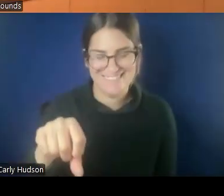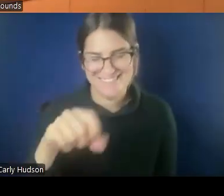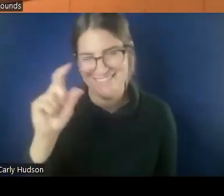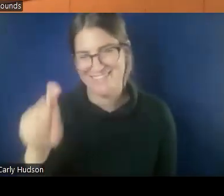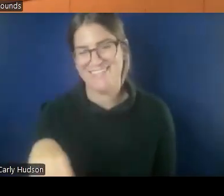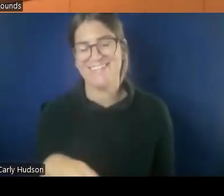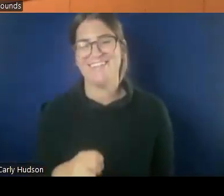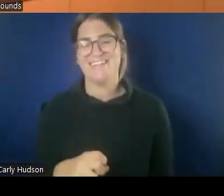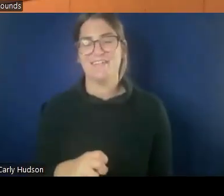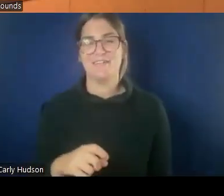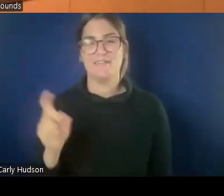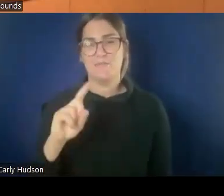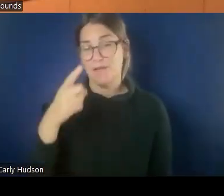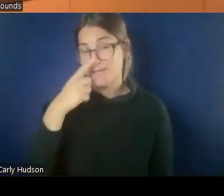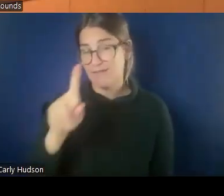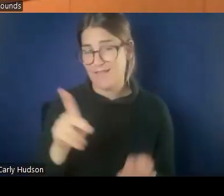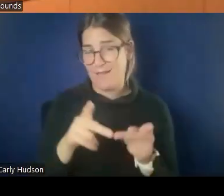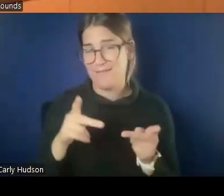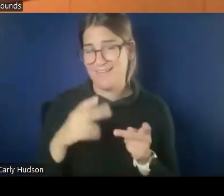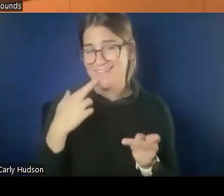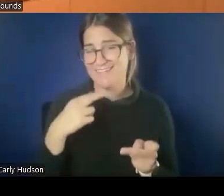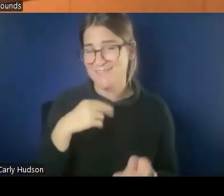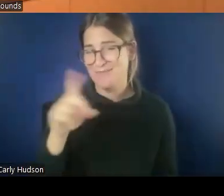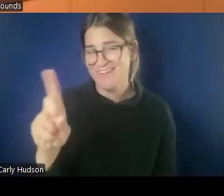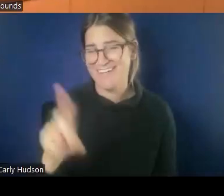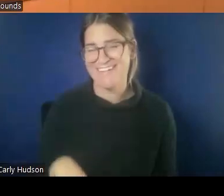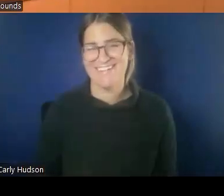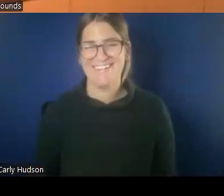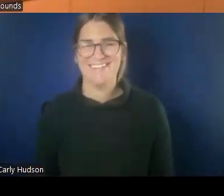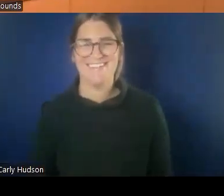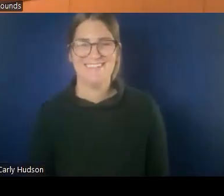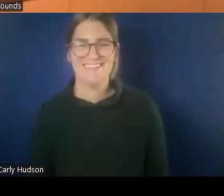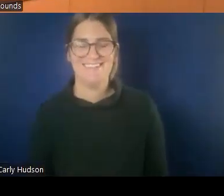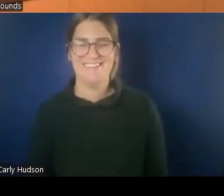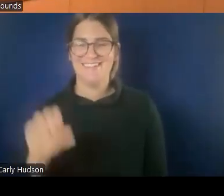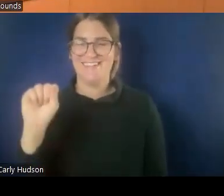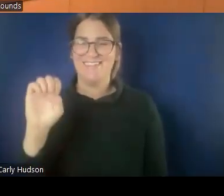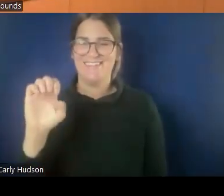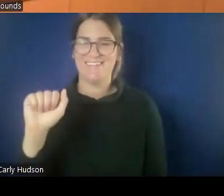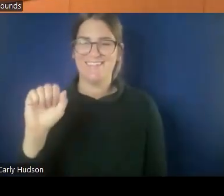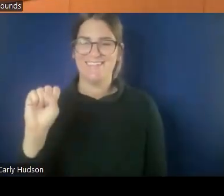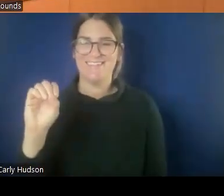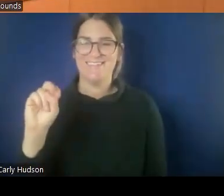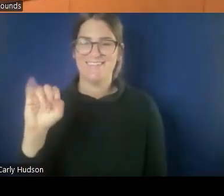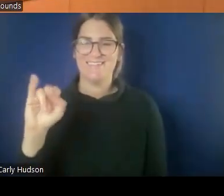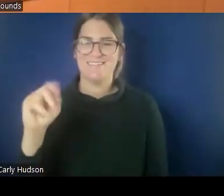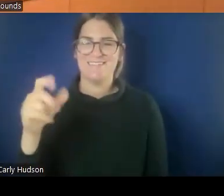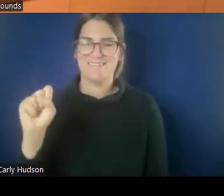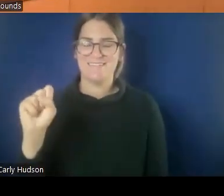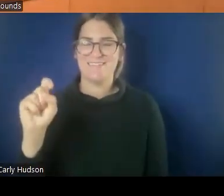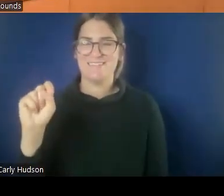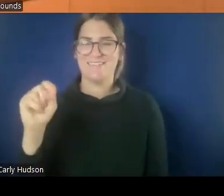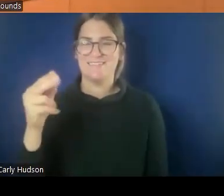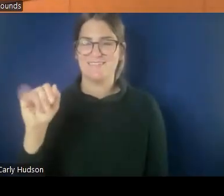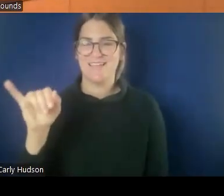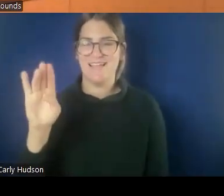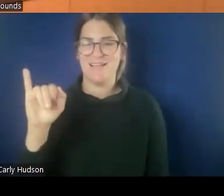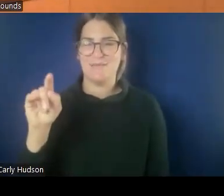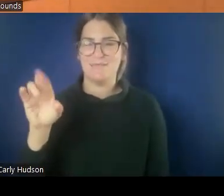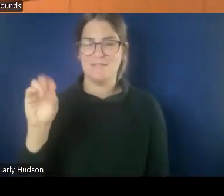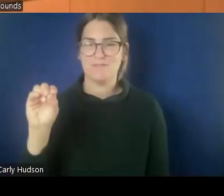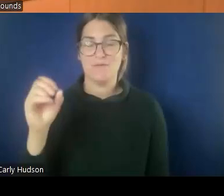was that Tha place that you saw seasonings tiro at 12 Corners it's really good thank you so much